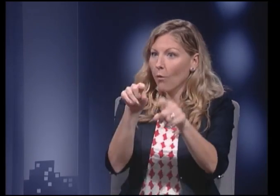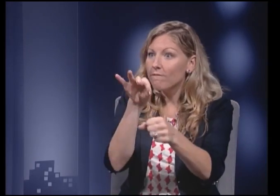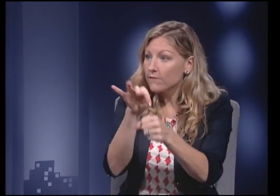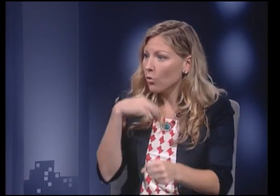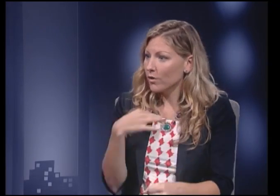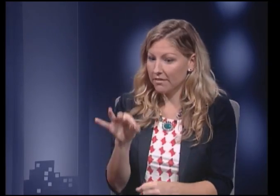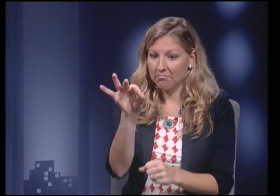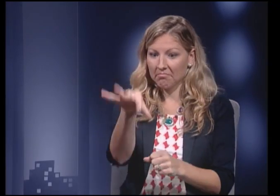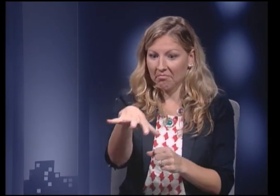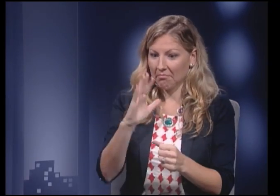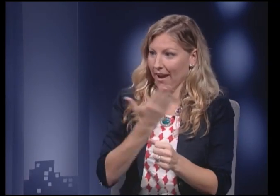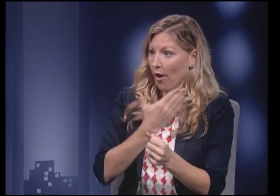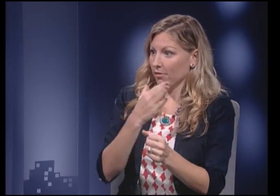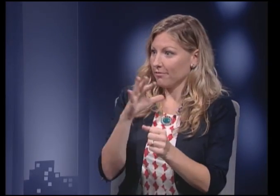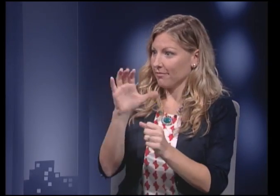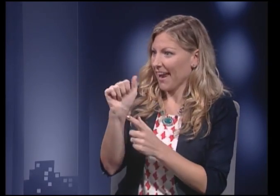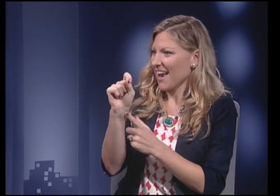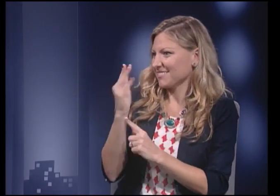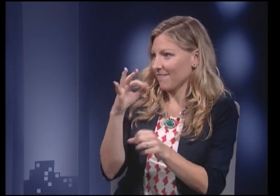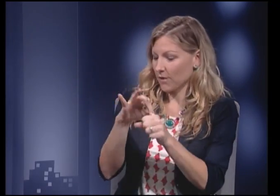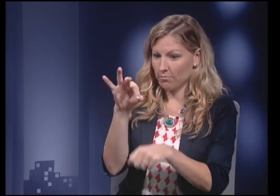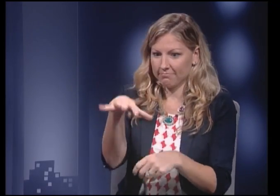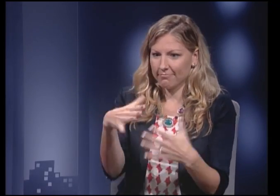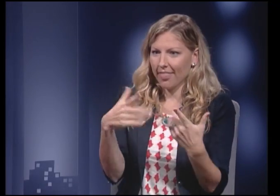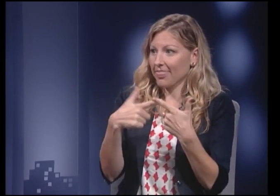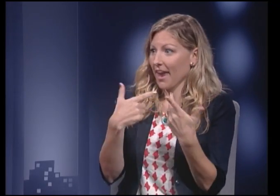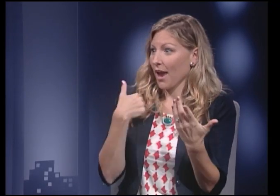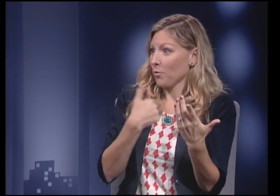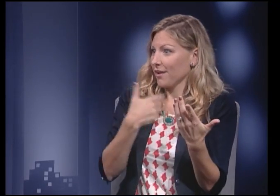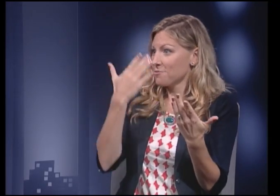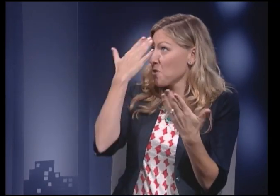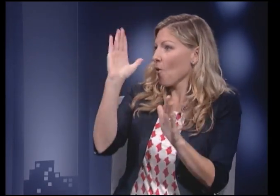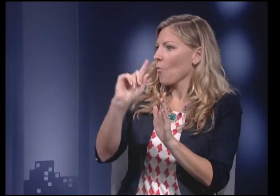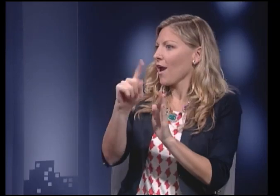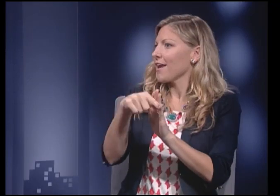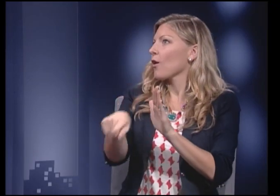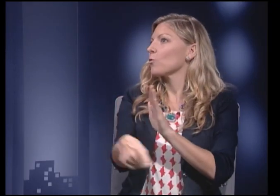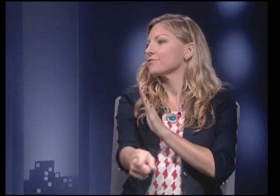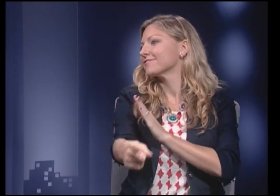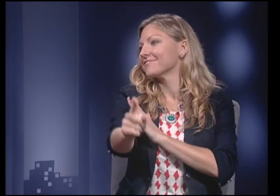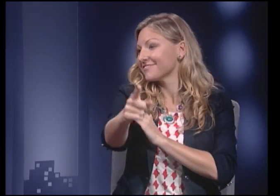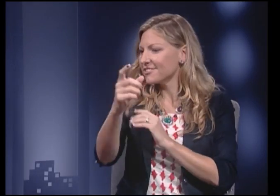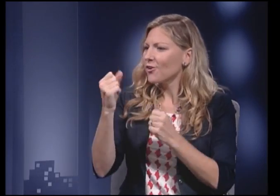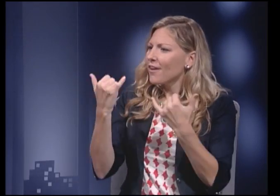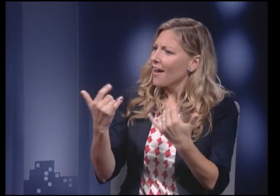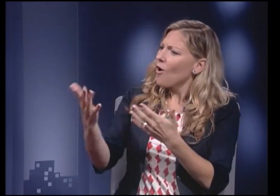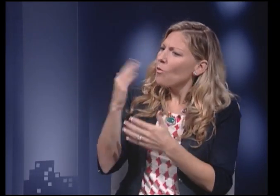Often we go to vote and we cast our ballot and then we don't know where that vote goes,